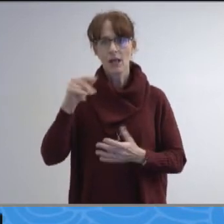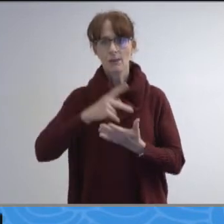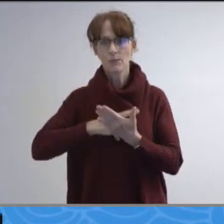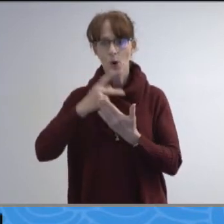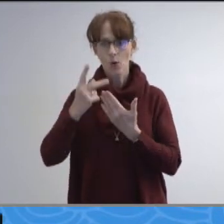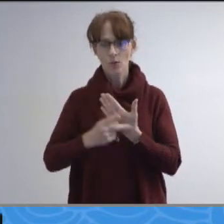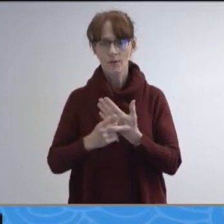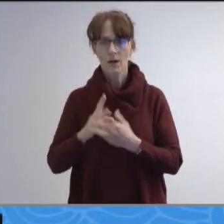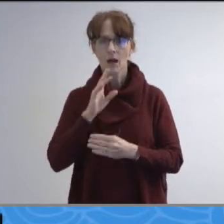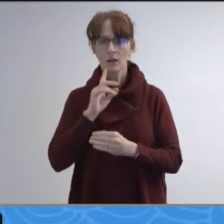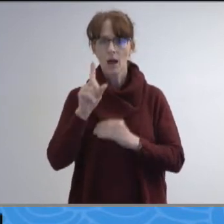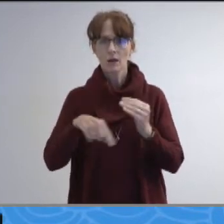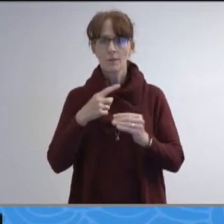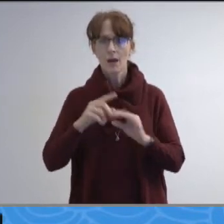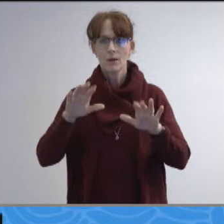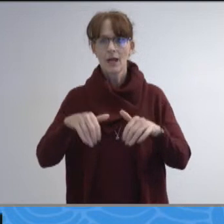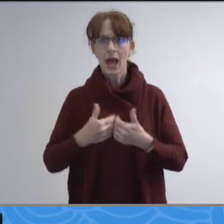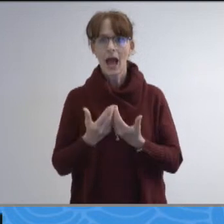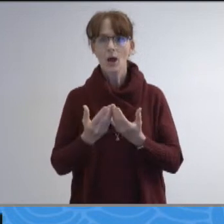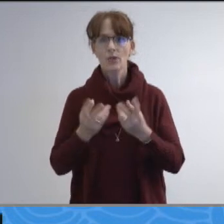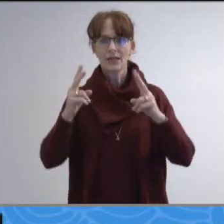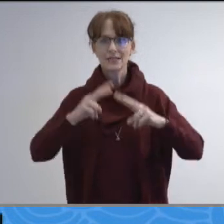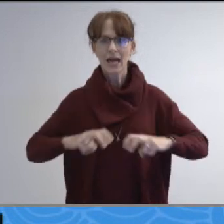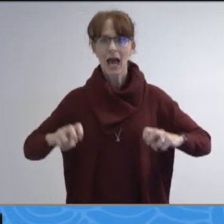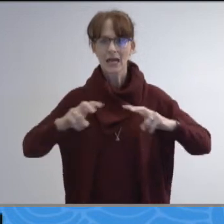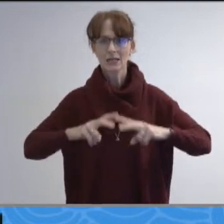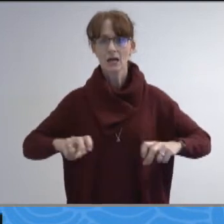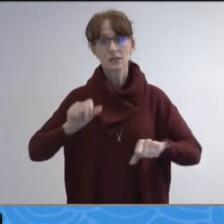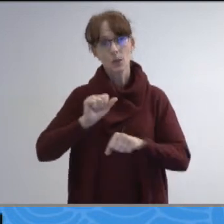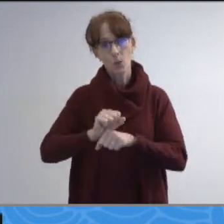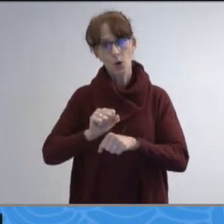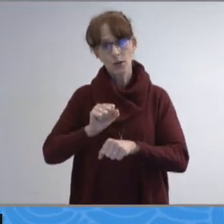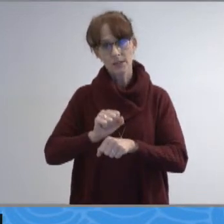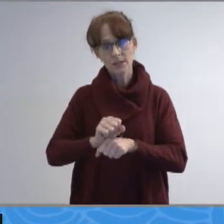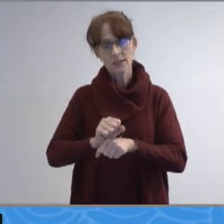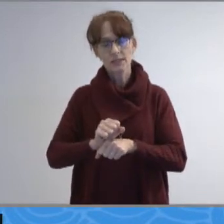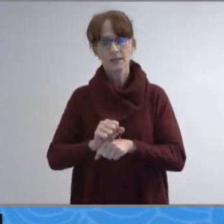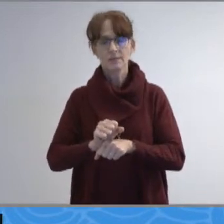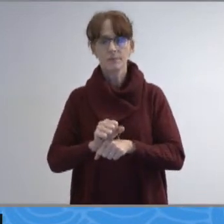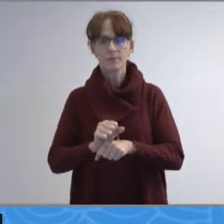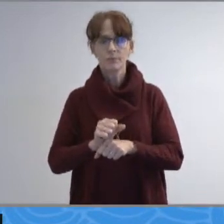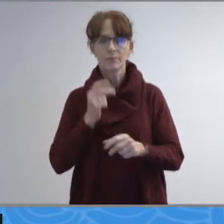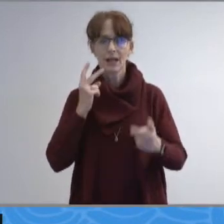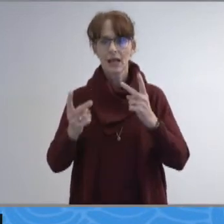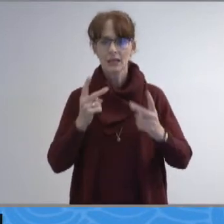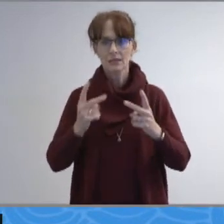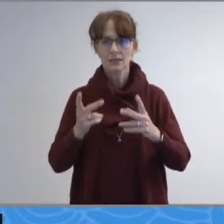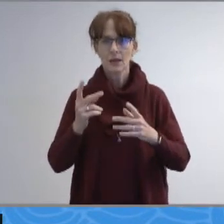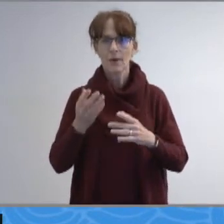Talk about how the Diagnostic works and then explore some i-Ready resources